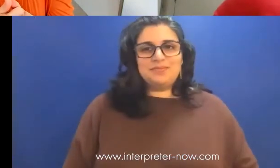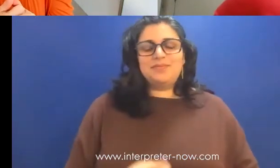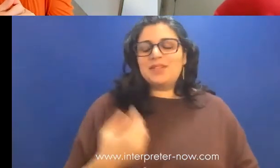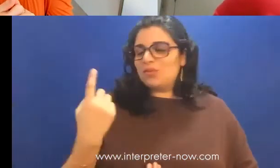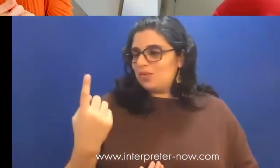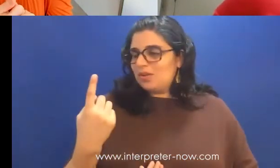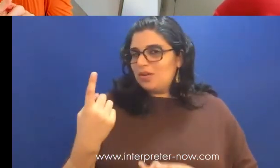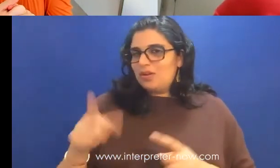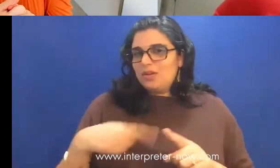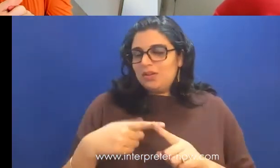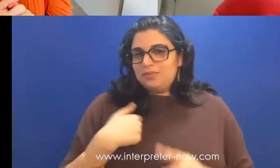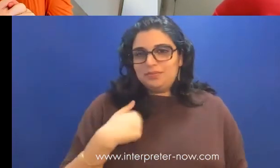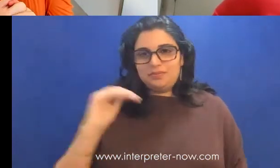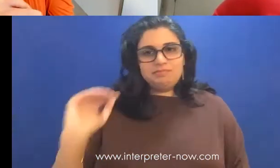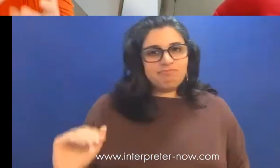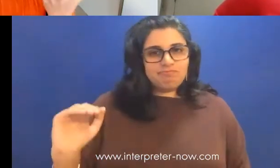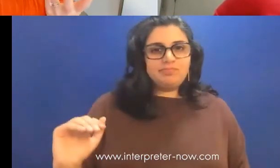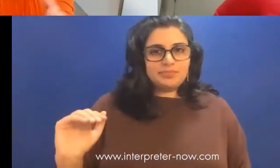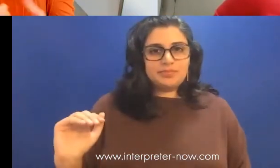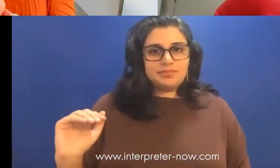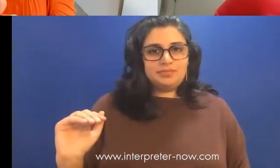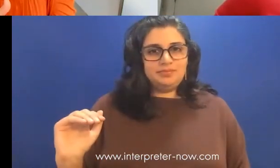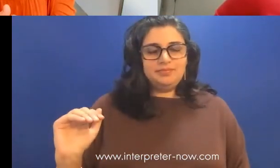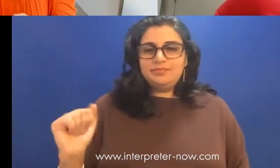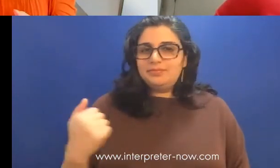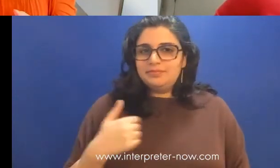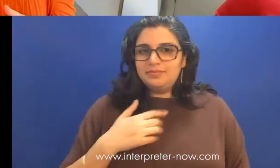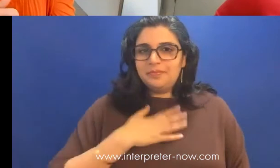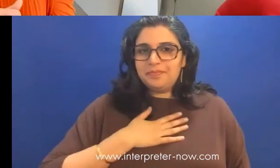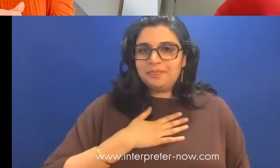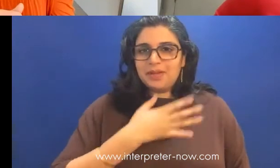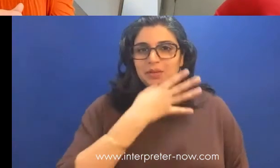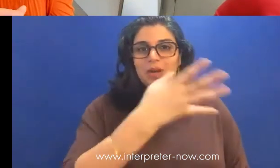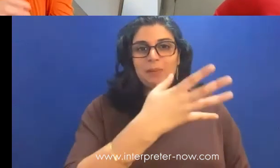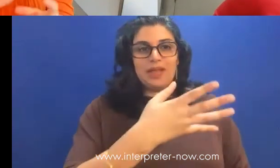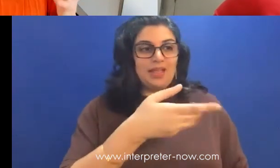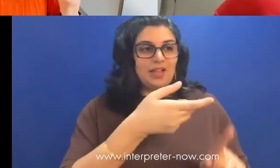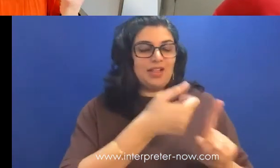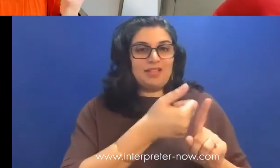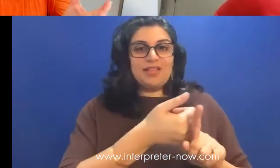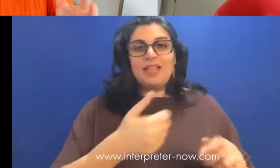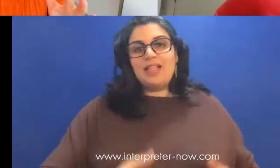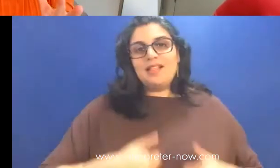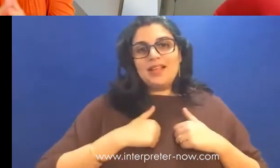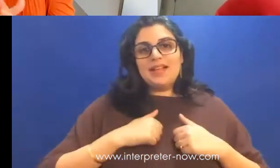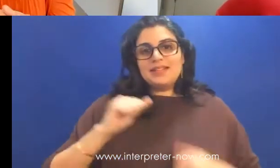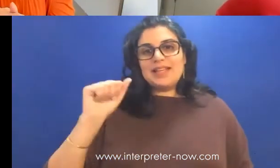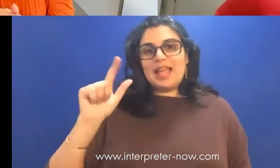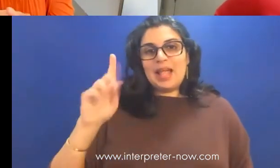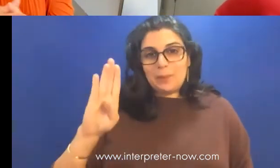When I was younger, my grandmother lived in Albuquerque, and there was this amazing bookstore